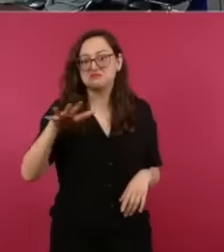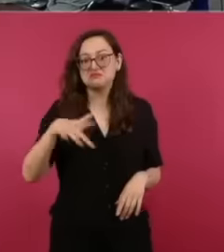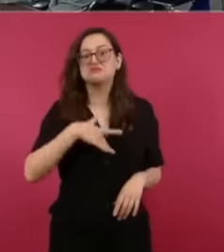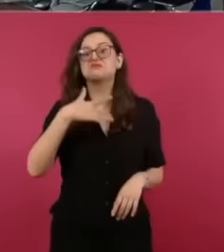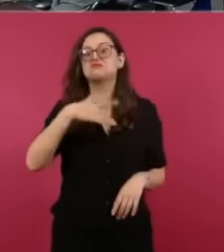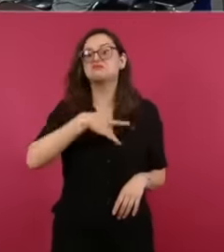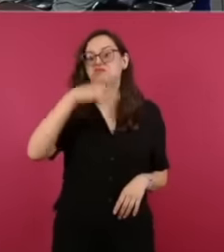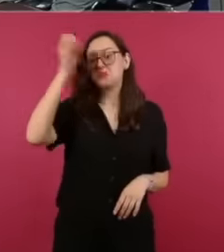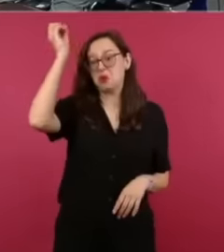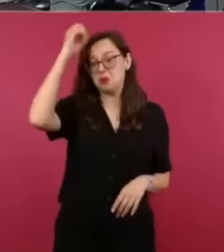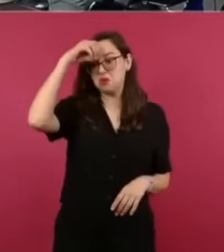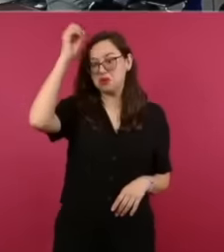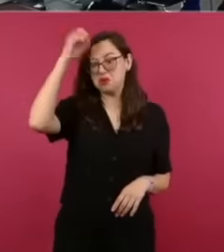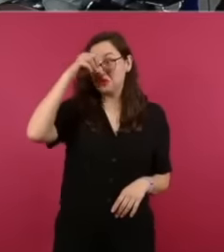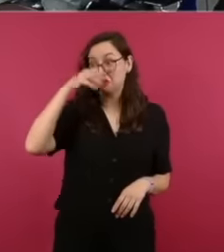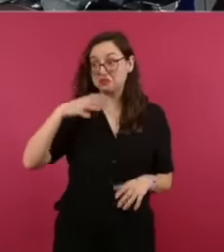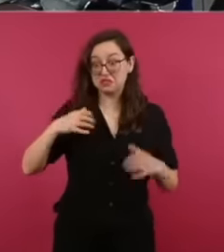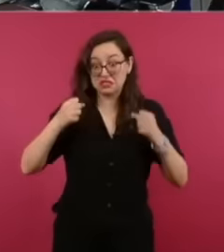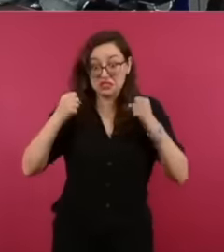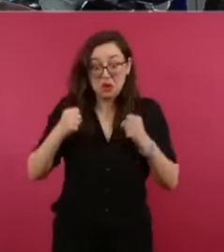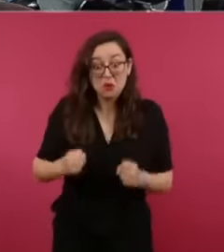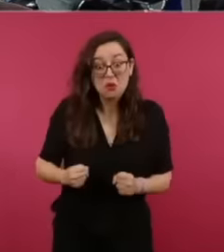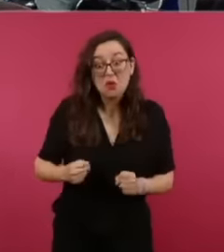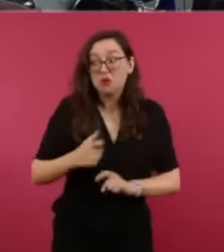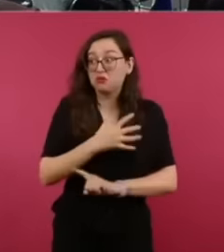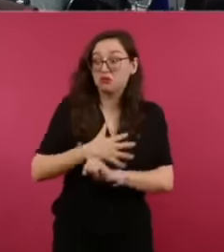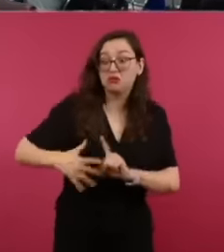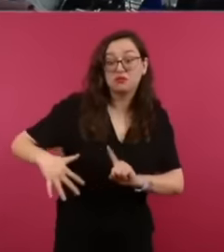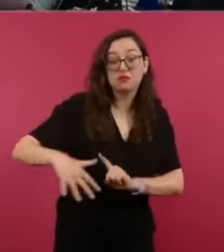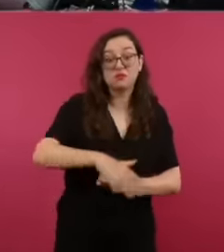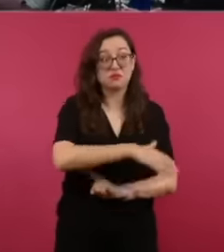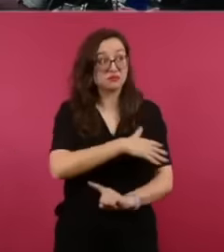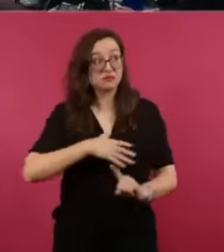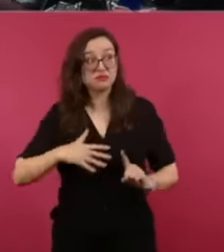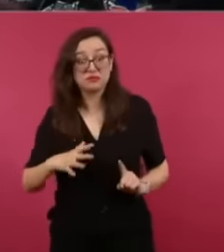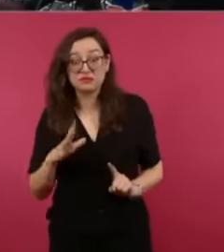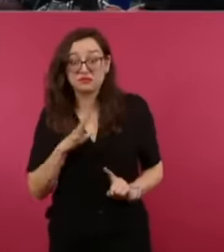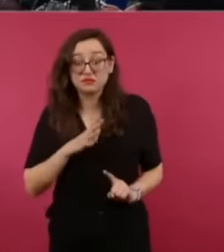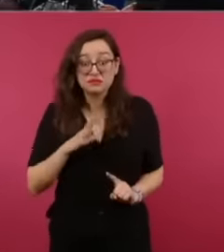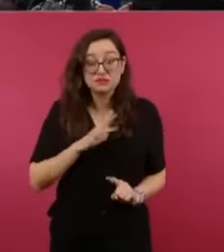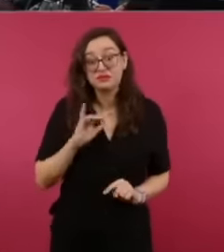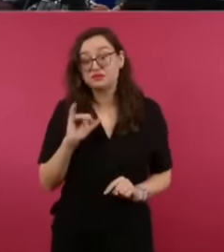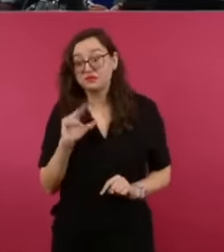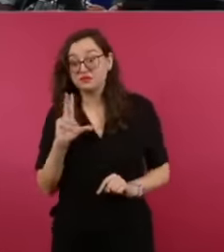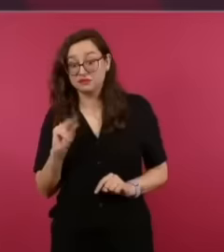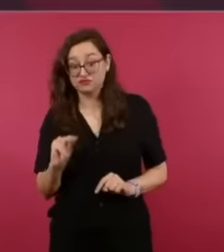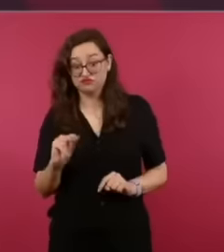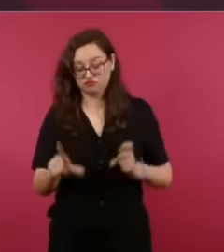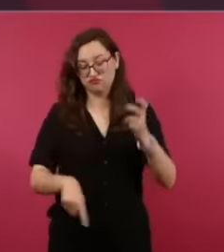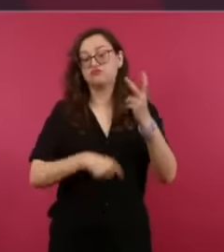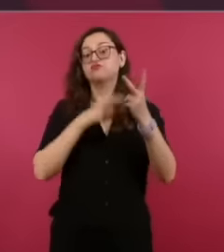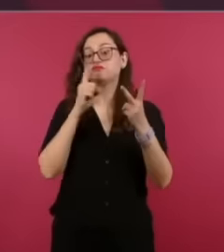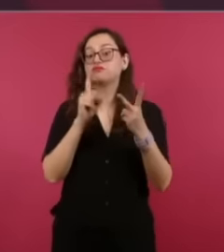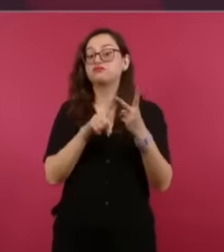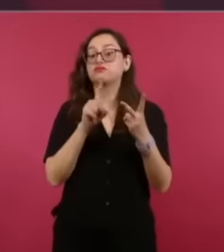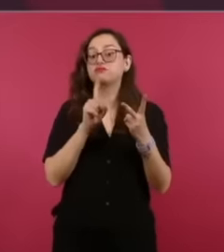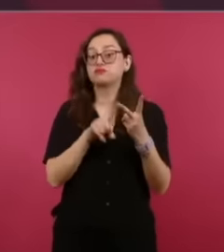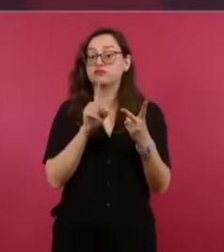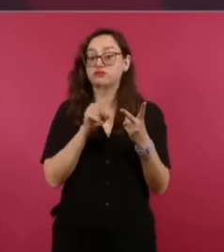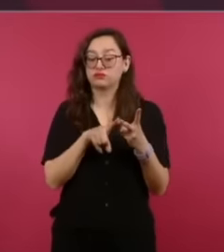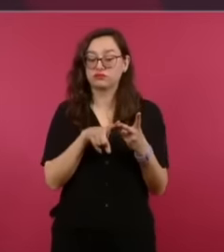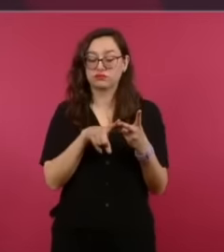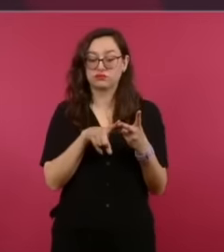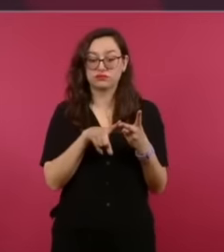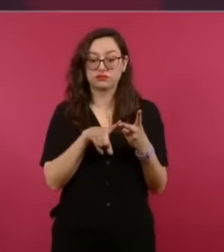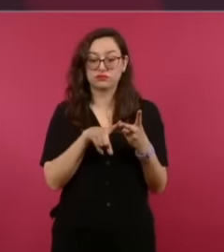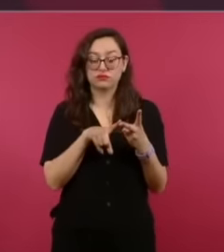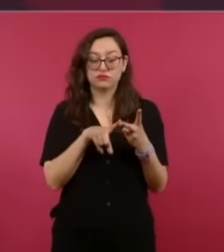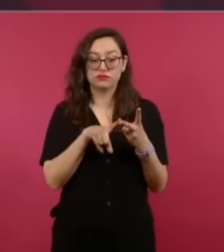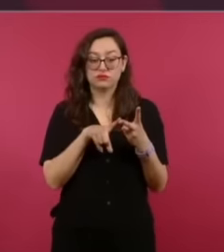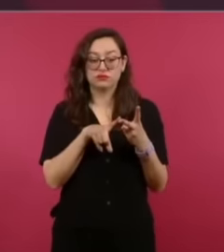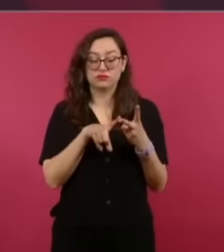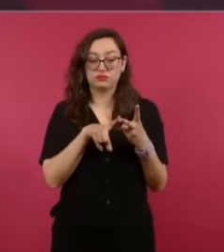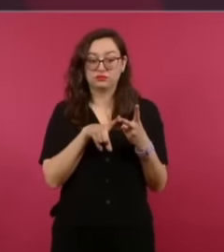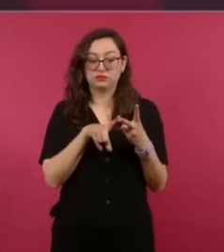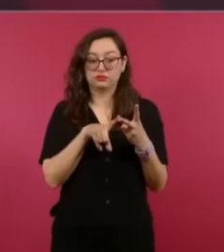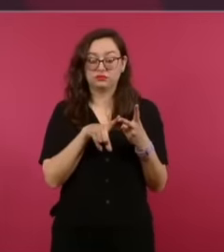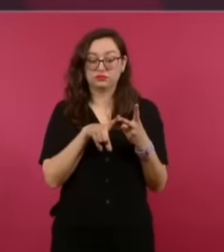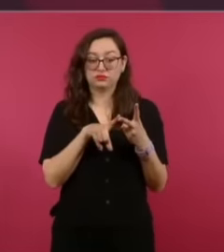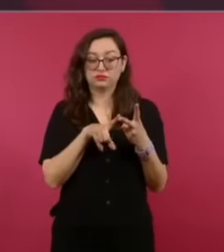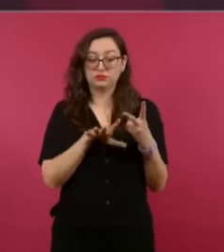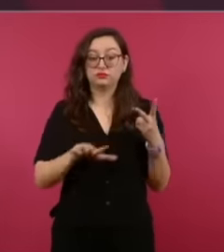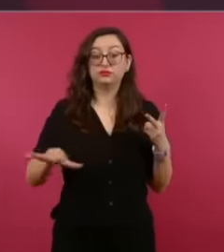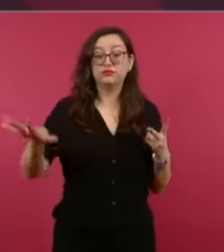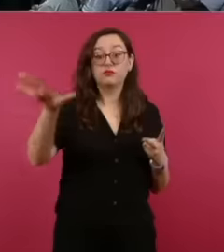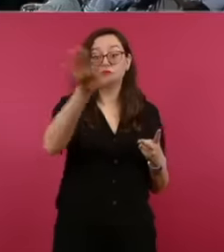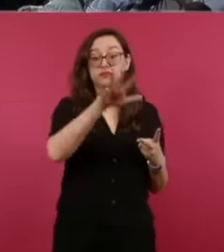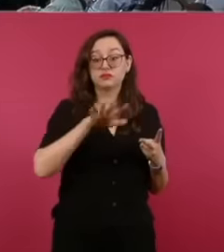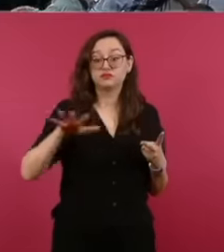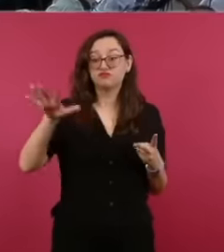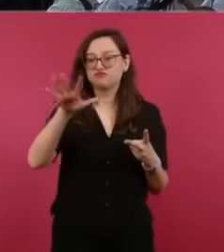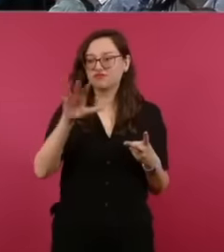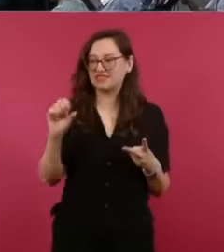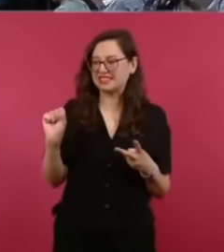second How people see the perception that It has the Secretary of the Navy and the Secretary of